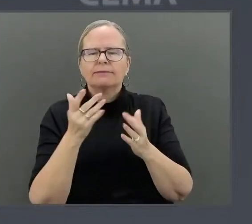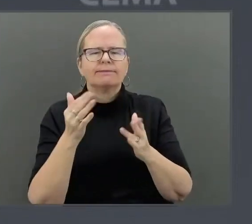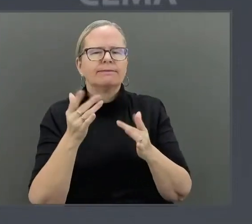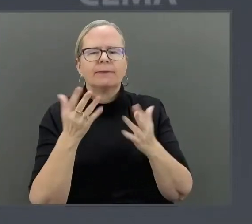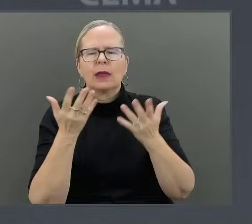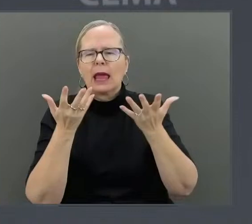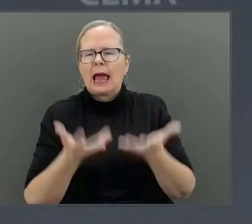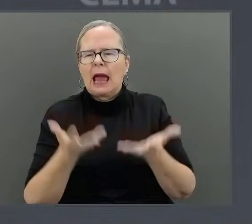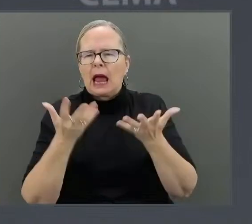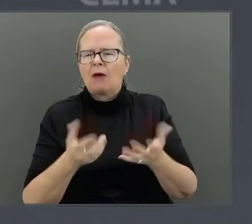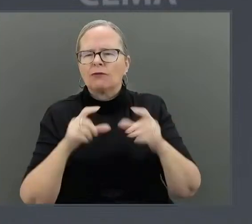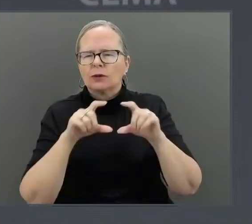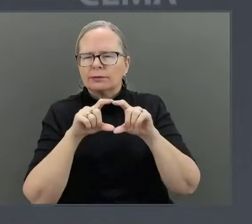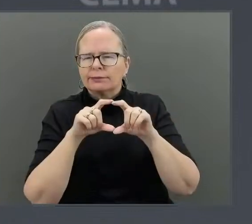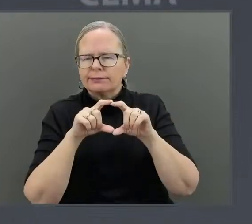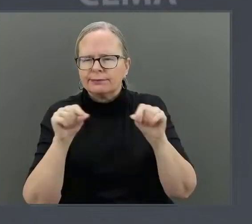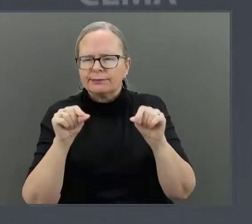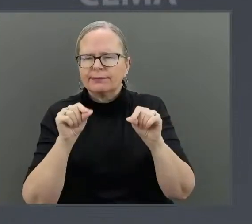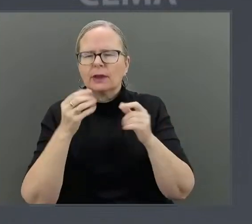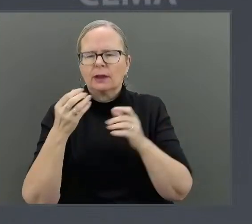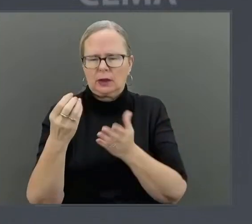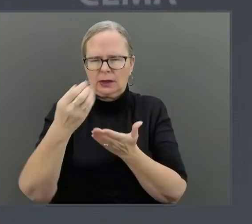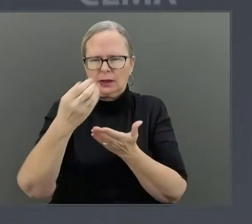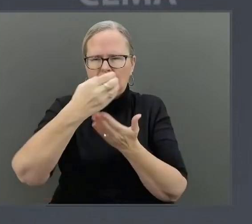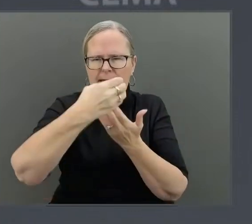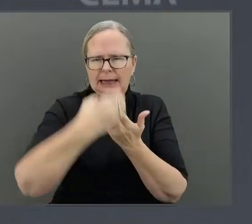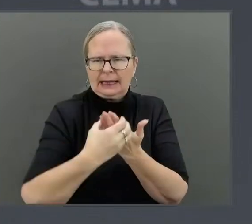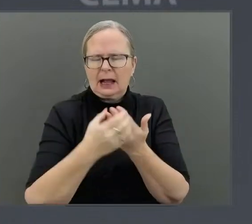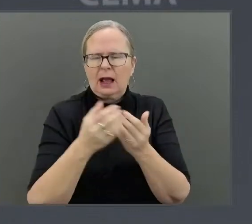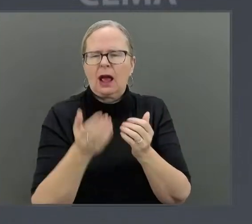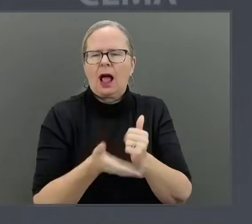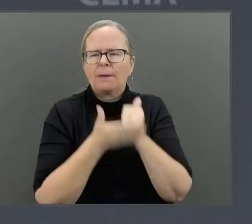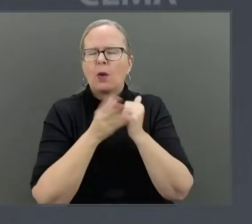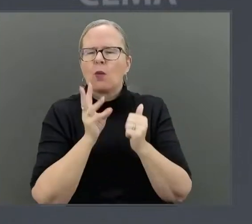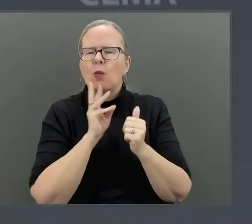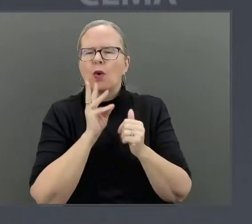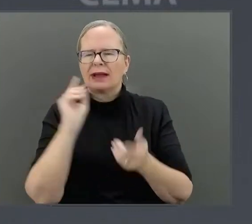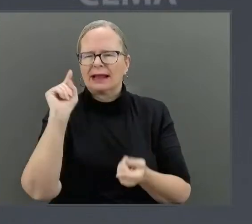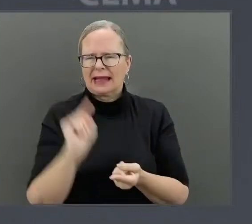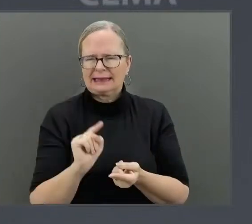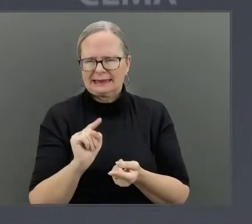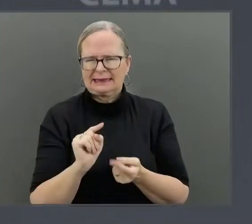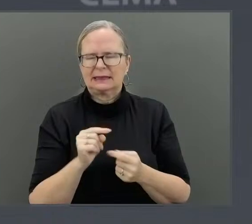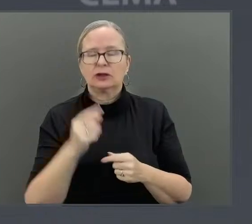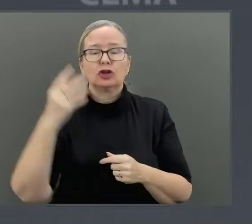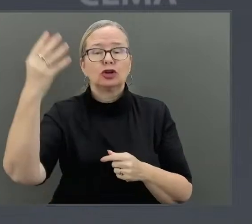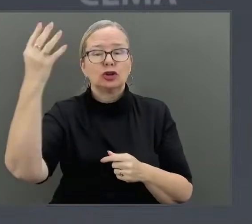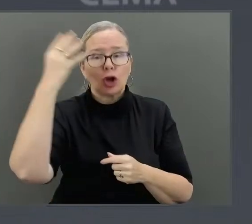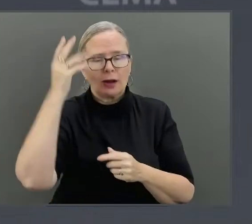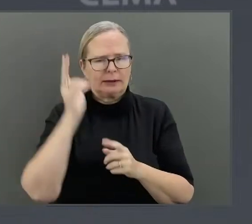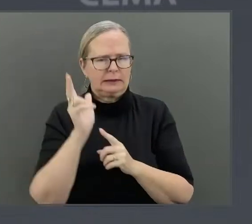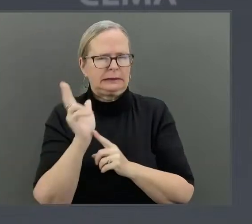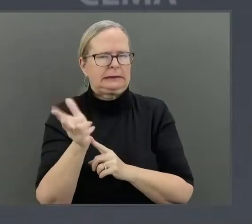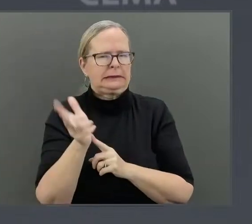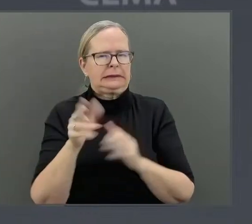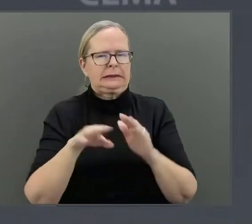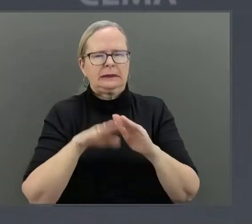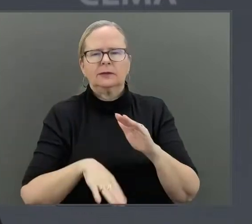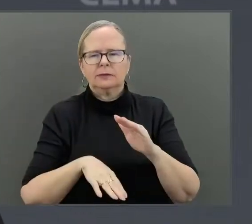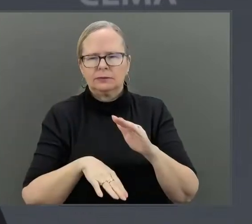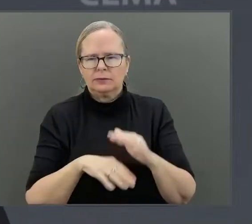3 minutes or less and turn off the water when lathering with soap or shampoo City operations